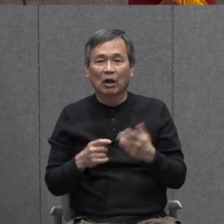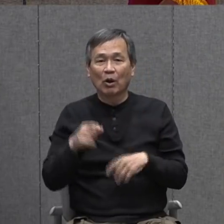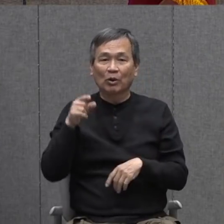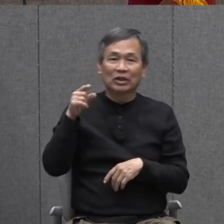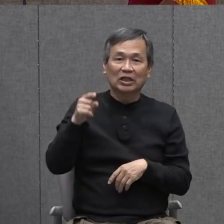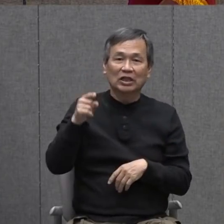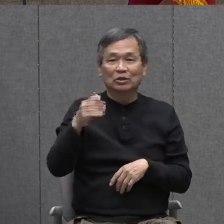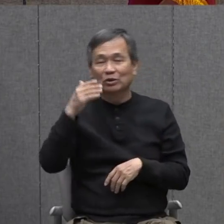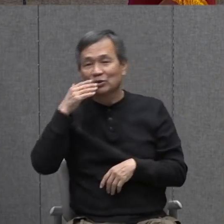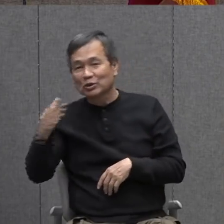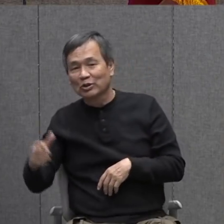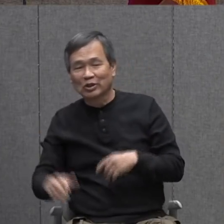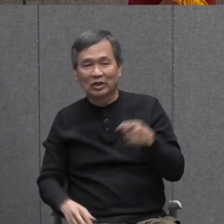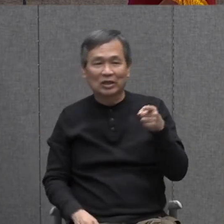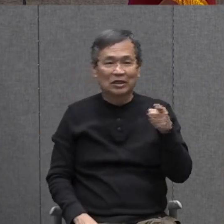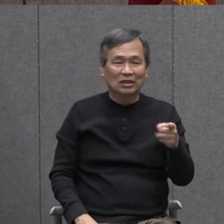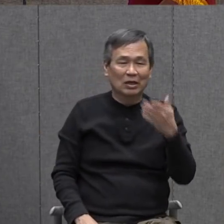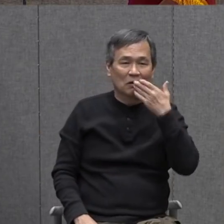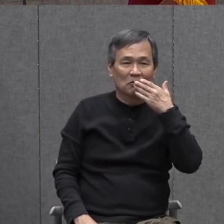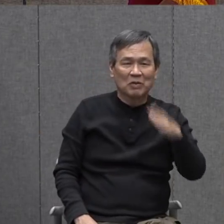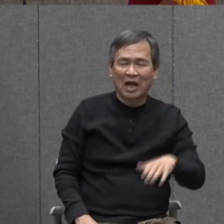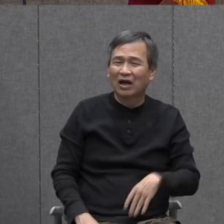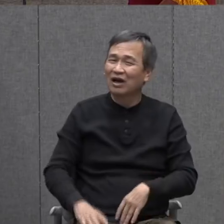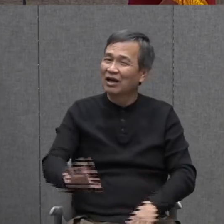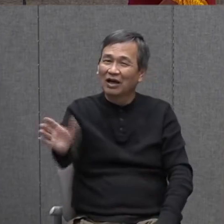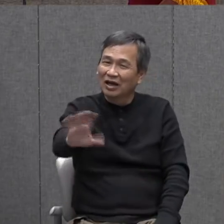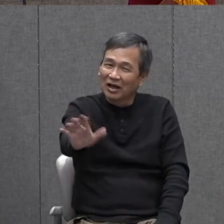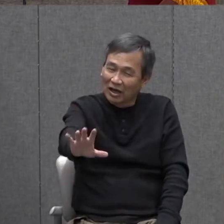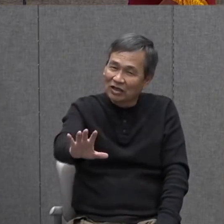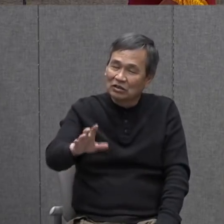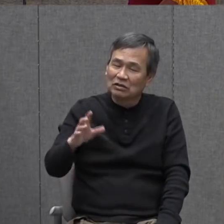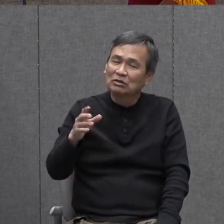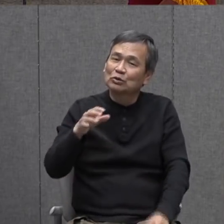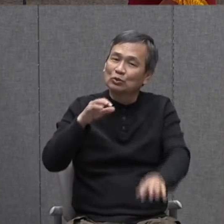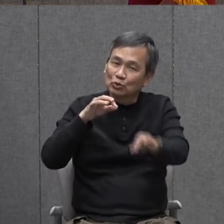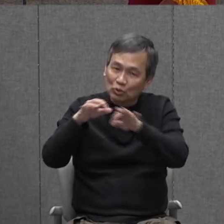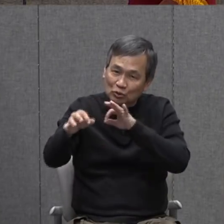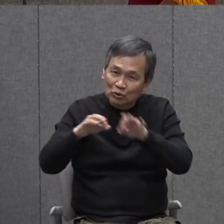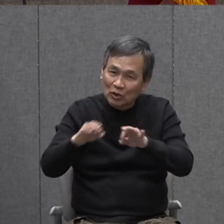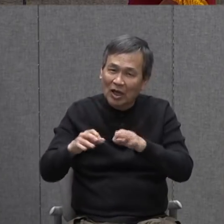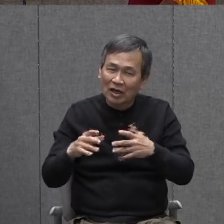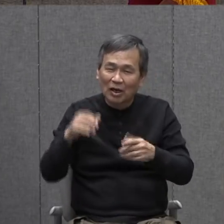I challenge you to describe it with what you're observing because remember,